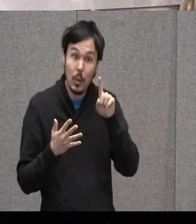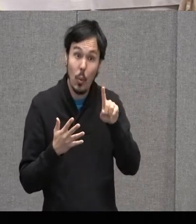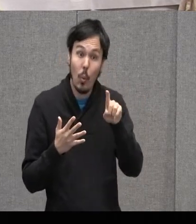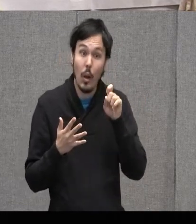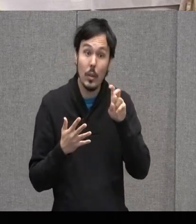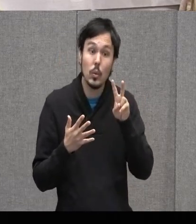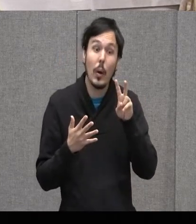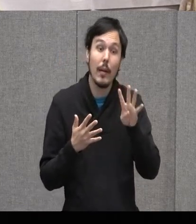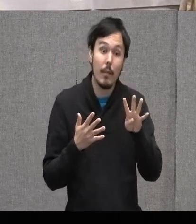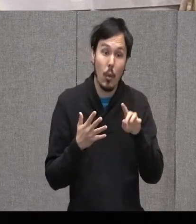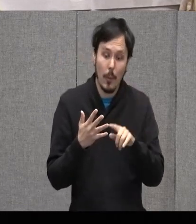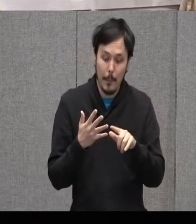114, exactly,